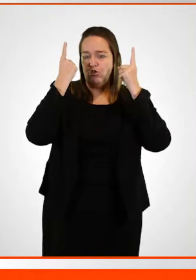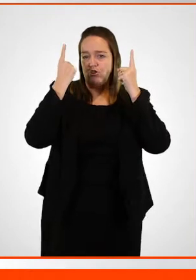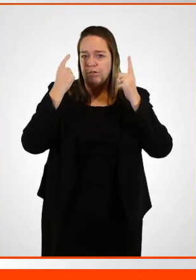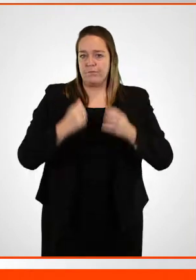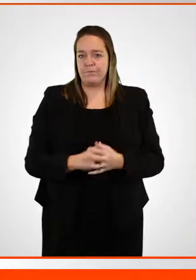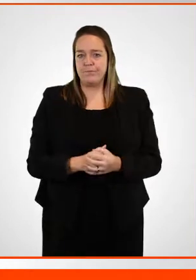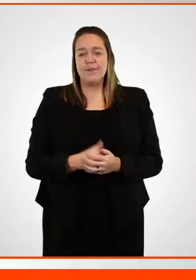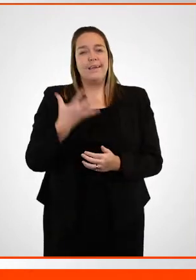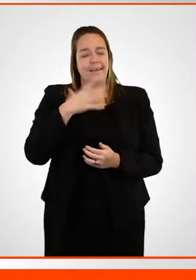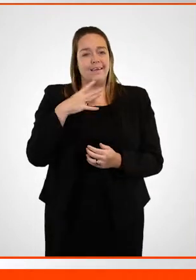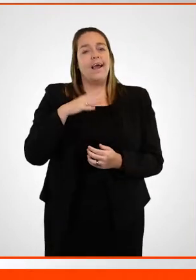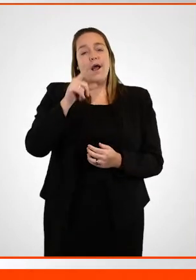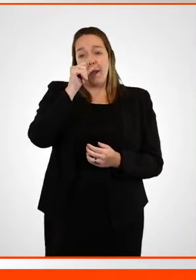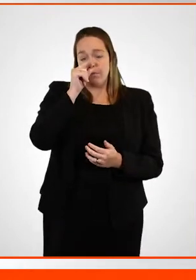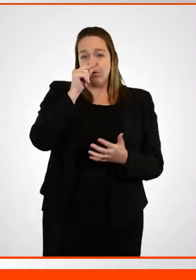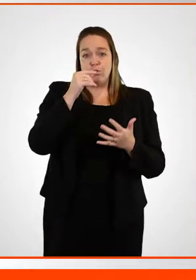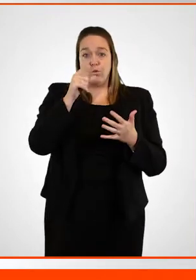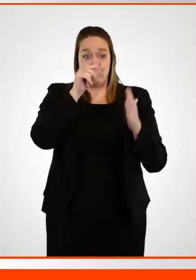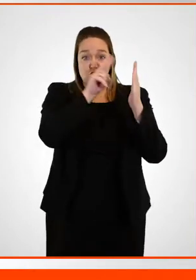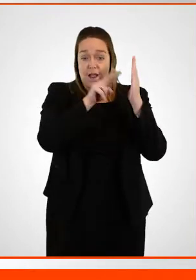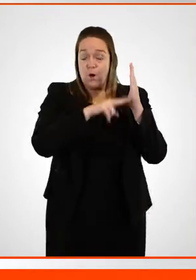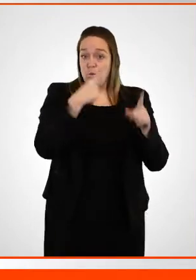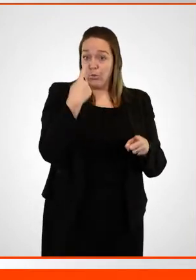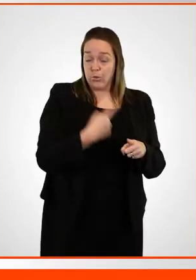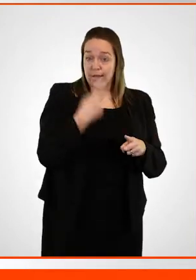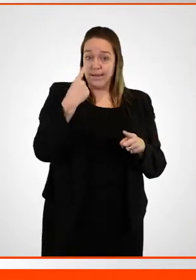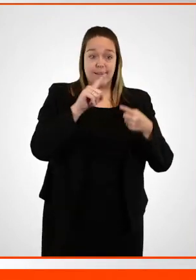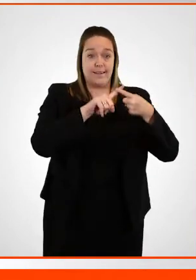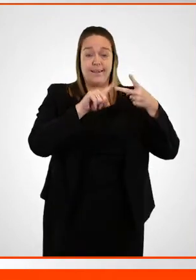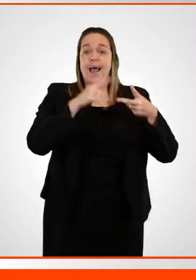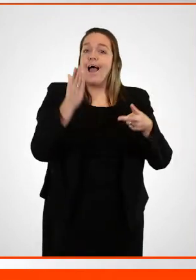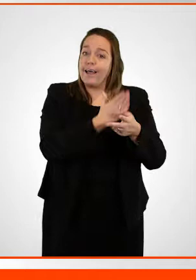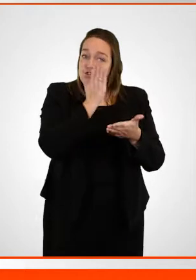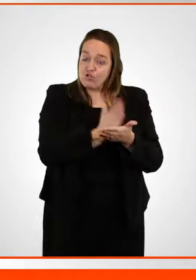is to be able to read as quickly as we can, as accurately as we can